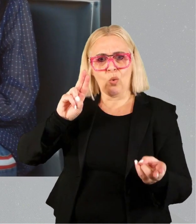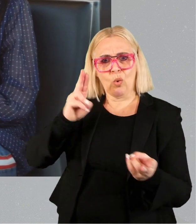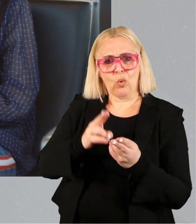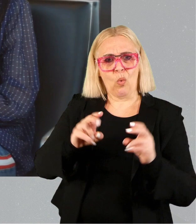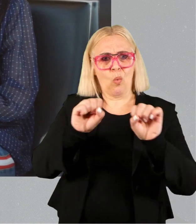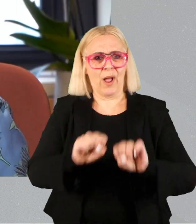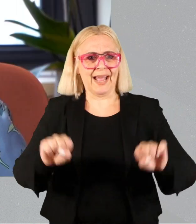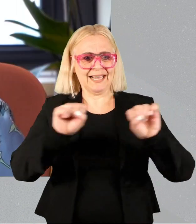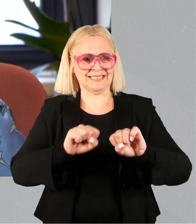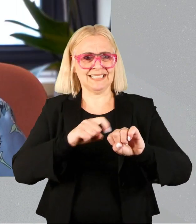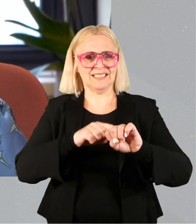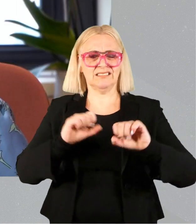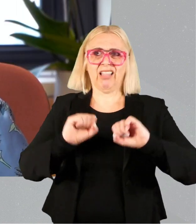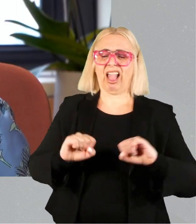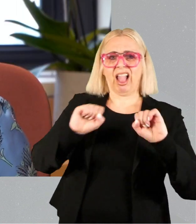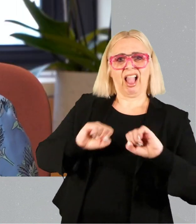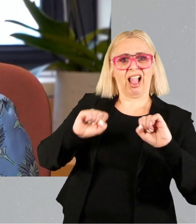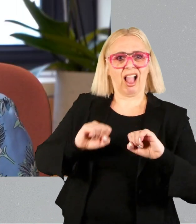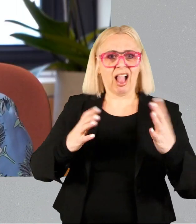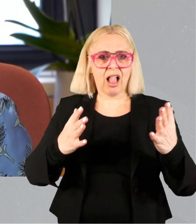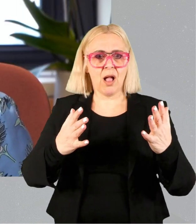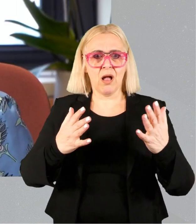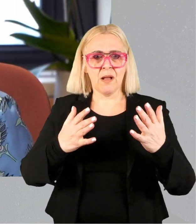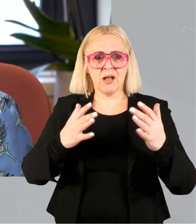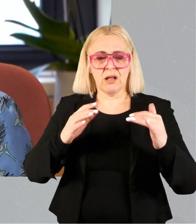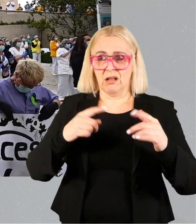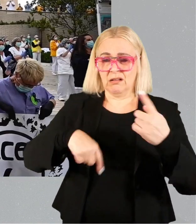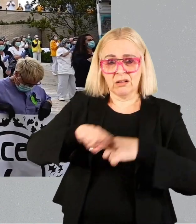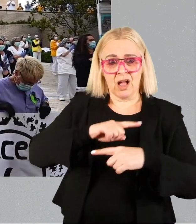How much more are we willing to pay so that we have more shifts of nurses so